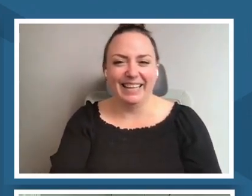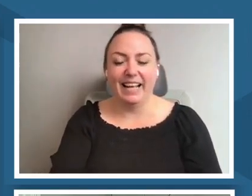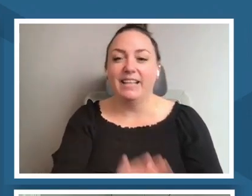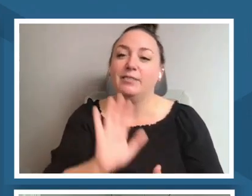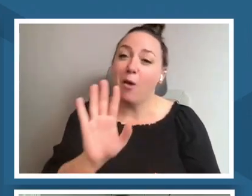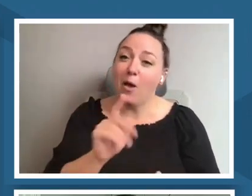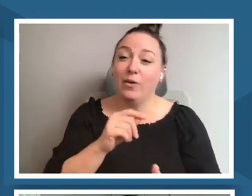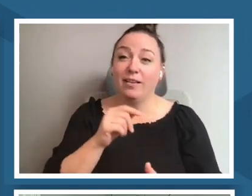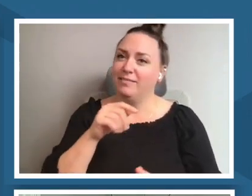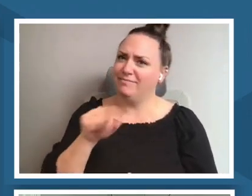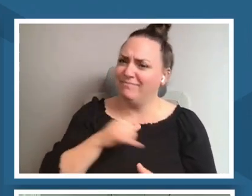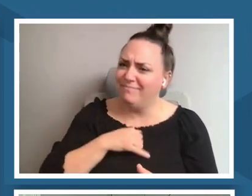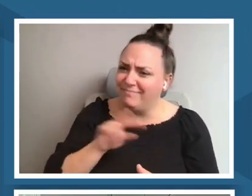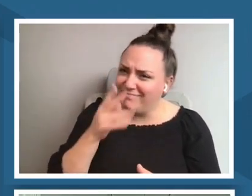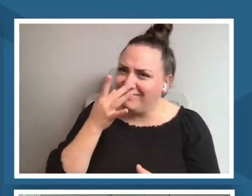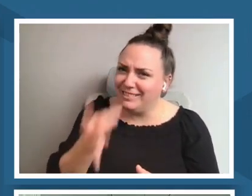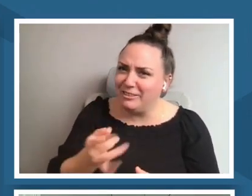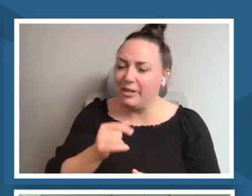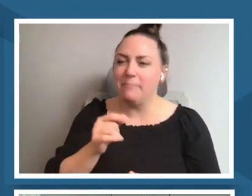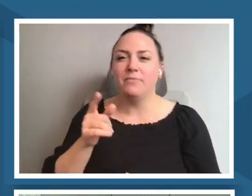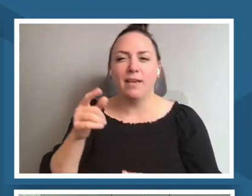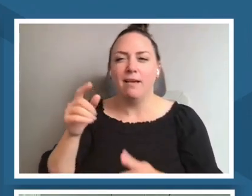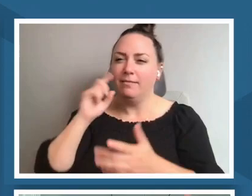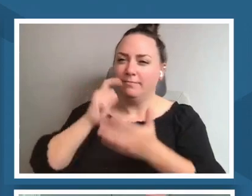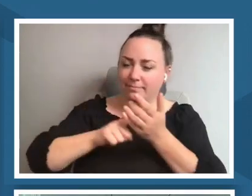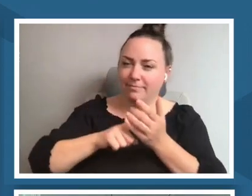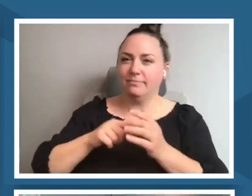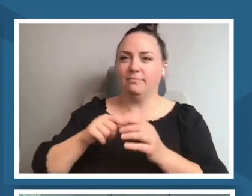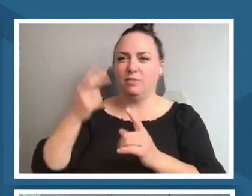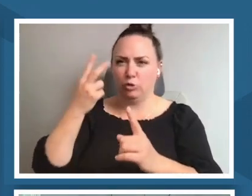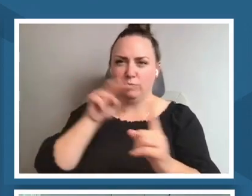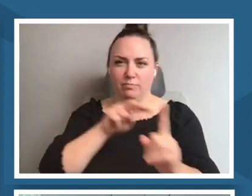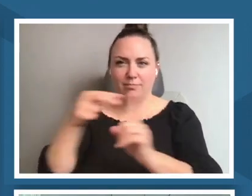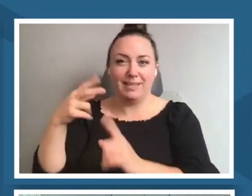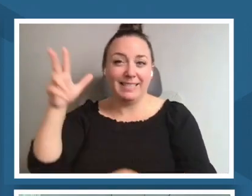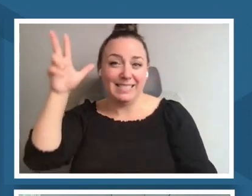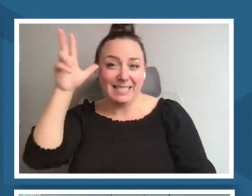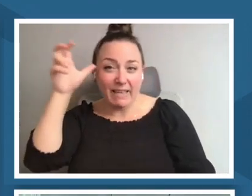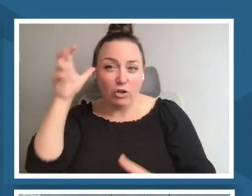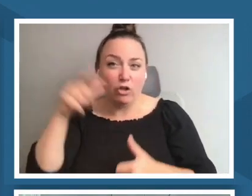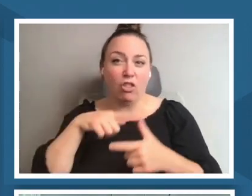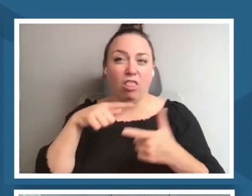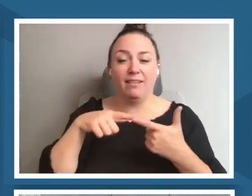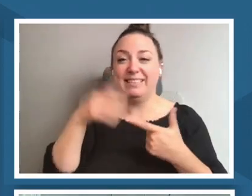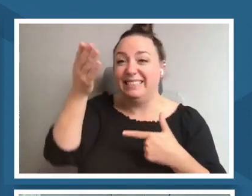interesting so we've got like this devil's strand we have a deity strand so